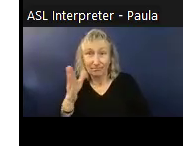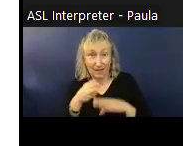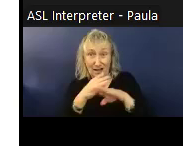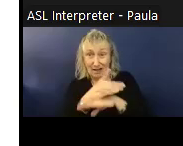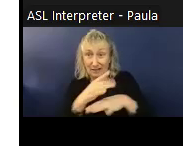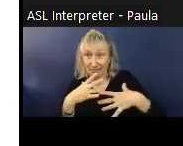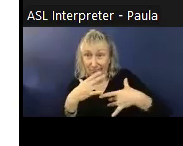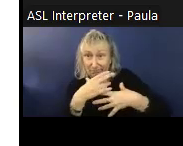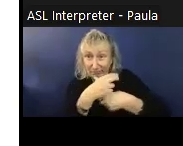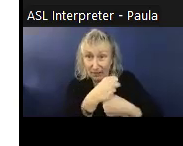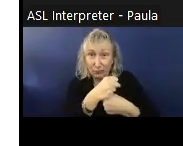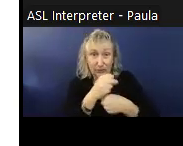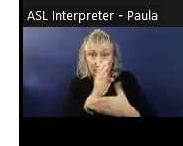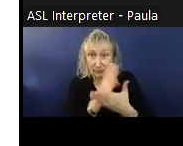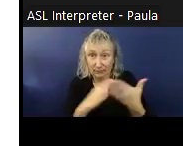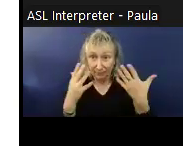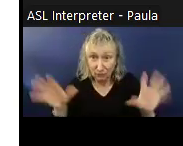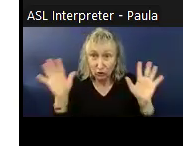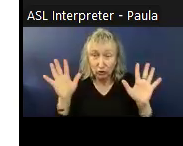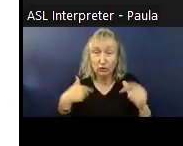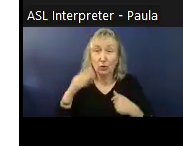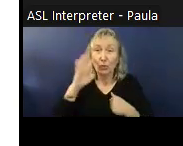I will open up each section for comment.